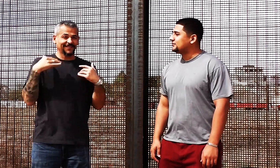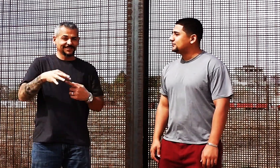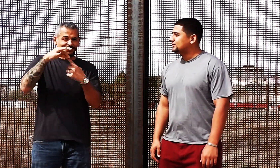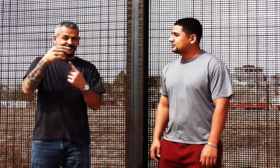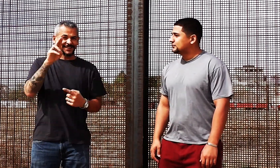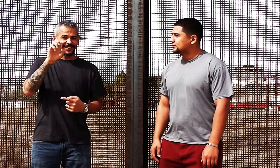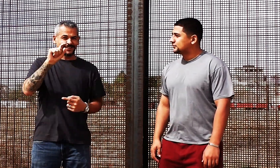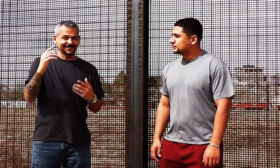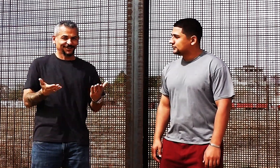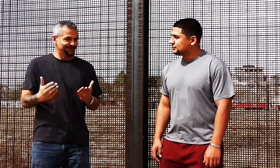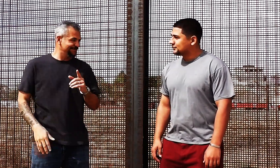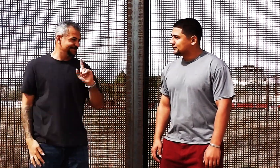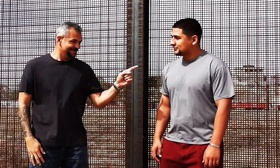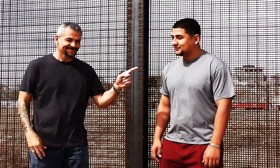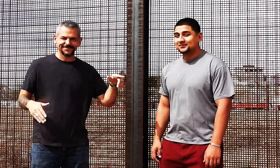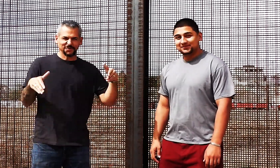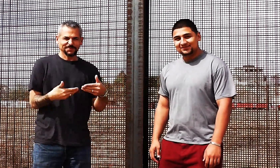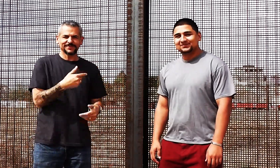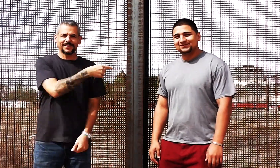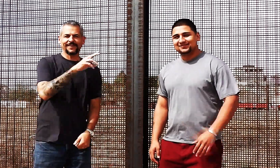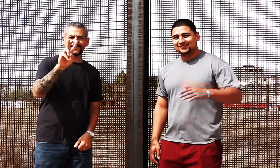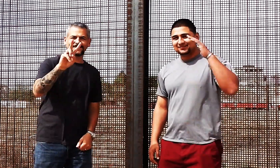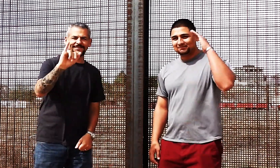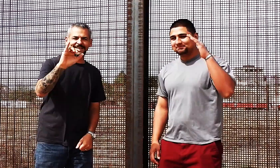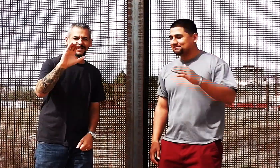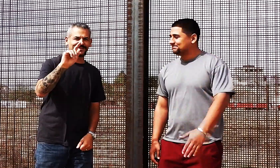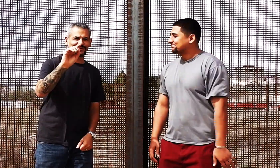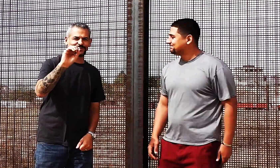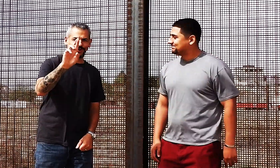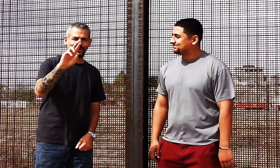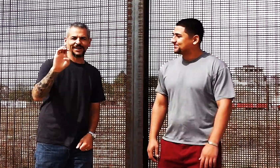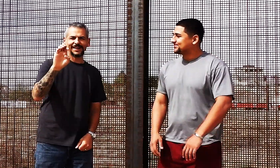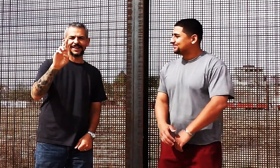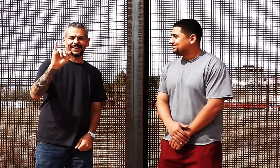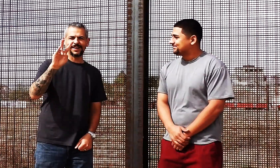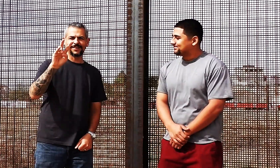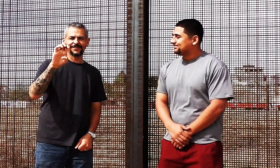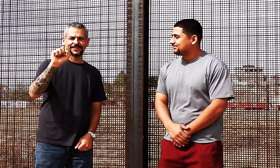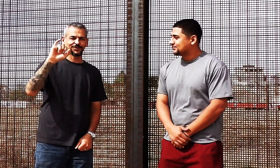We have a special guest here. His name is Victor Erives, Jr.